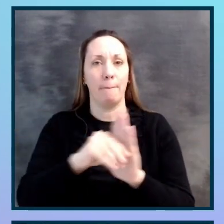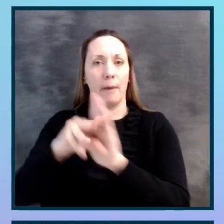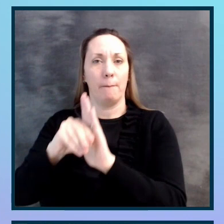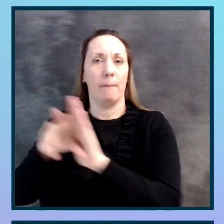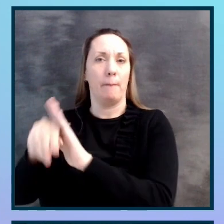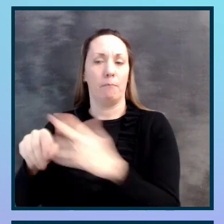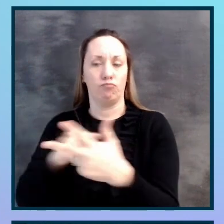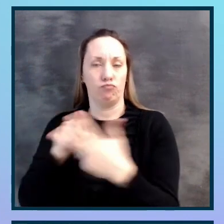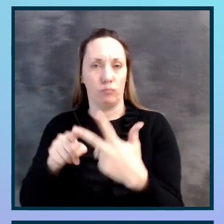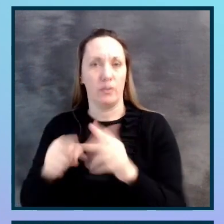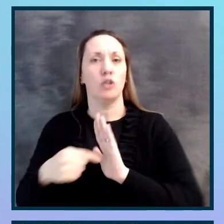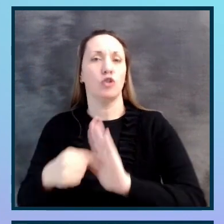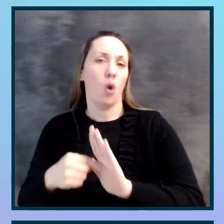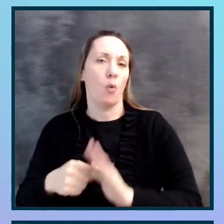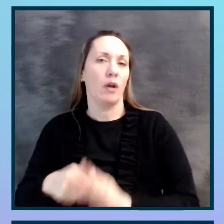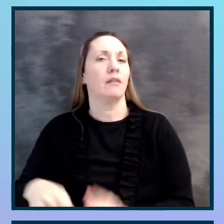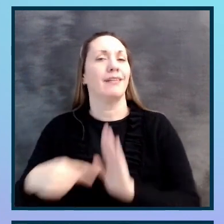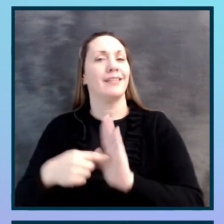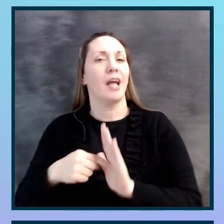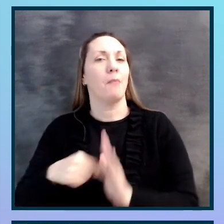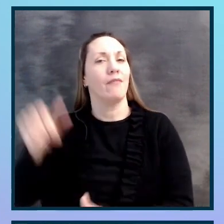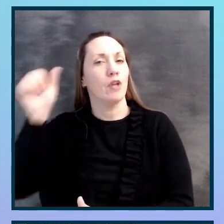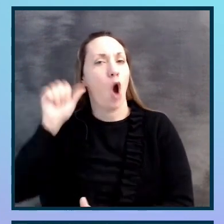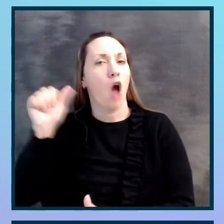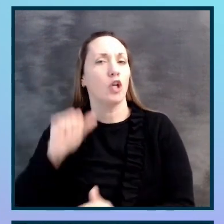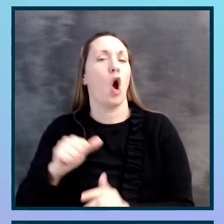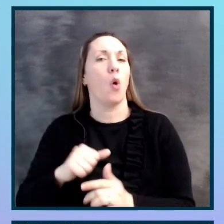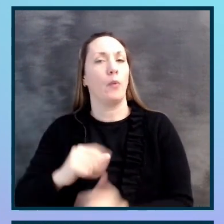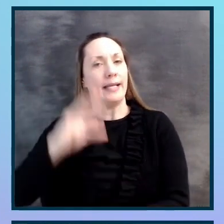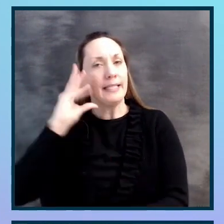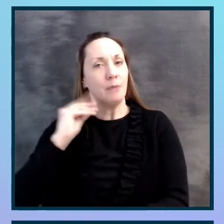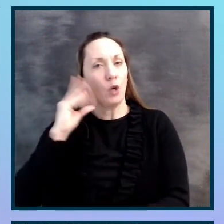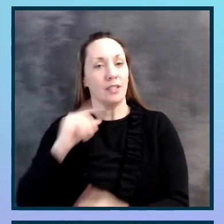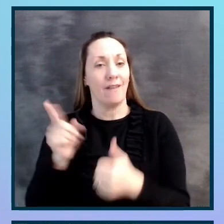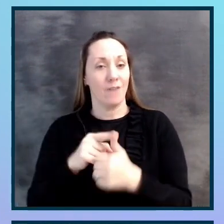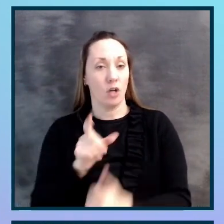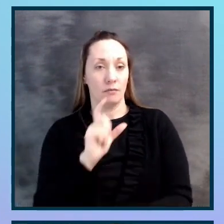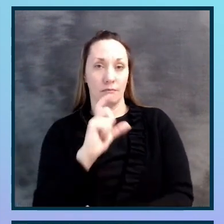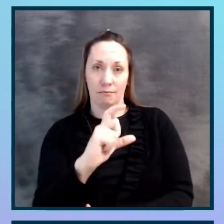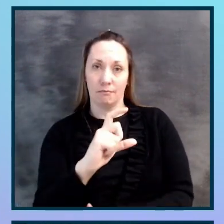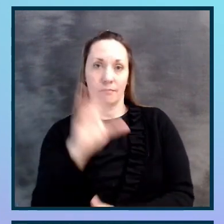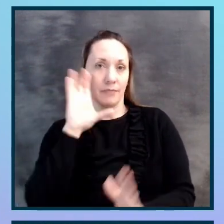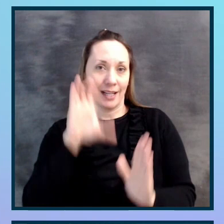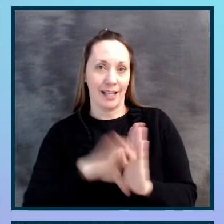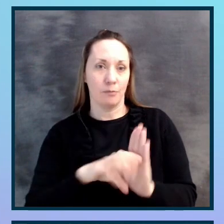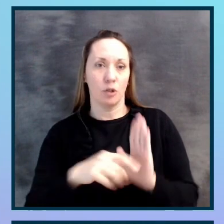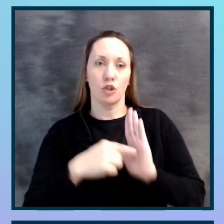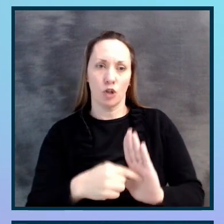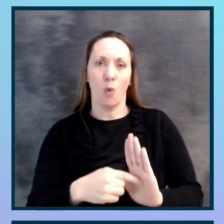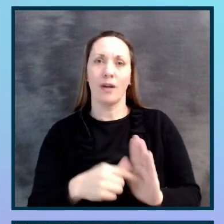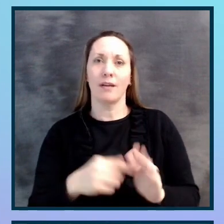of the audio clip experience on mobile. The first shows the clip on a mobile device.